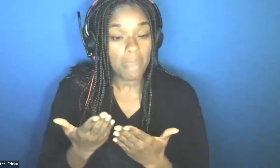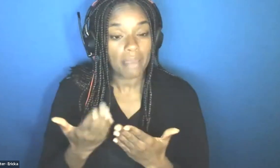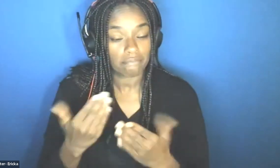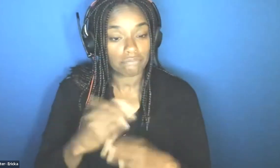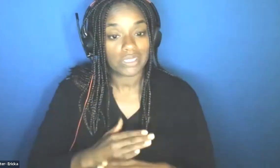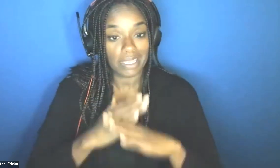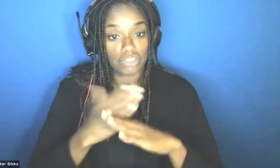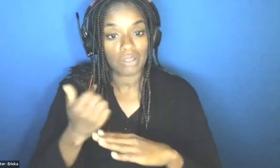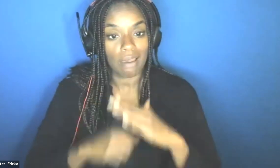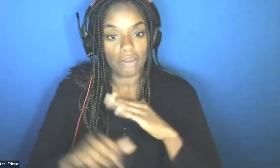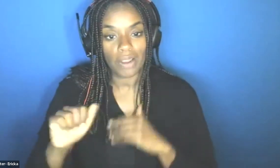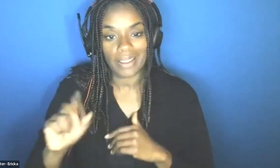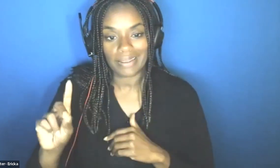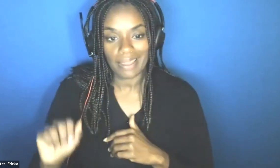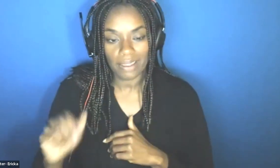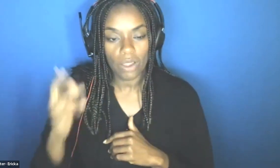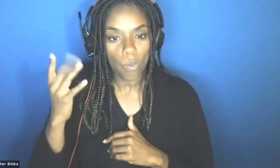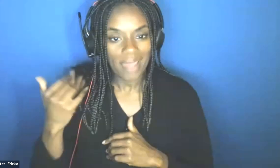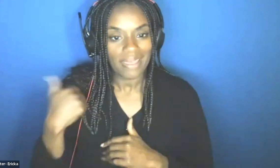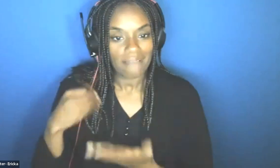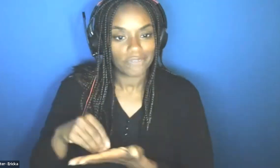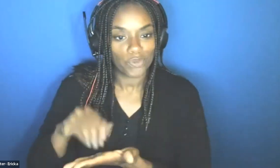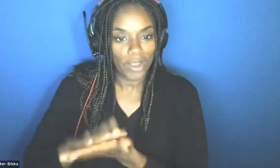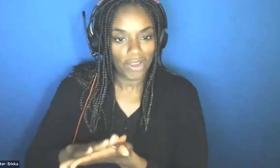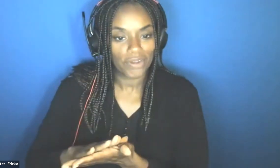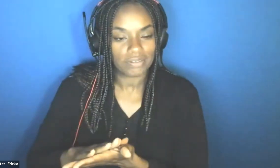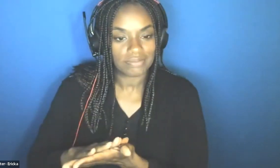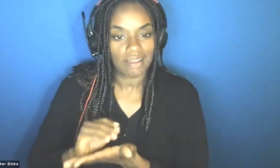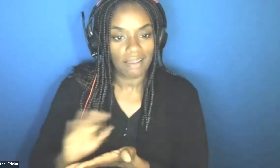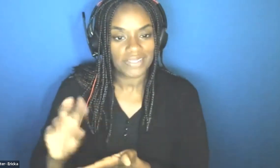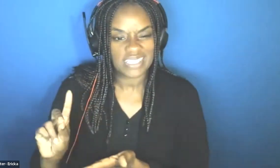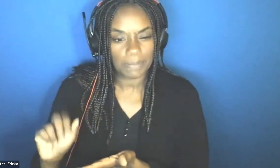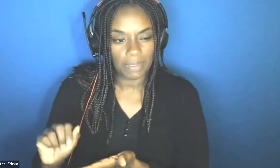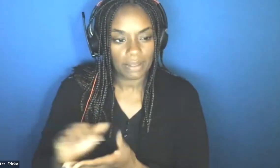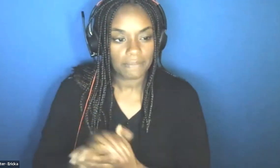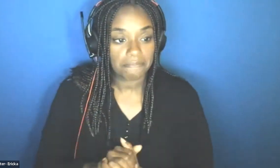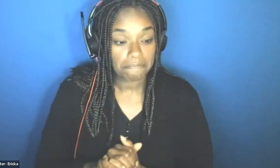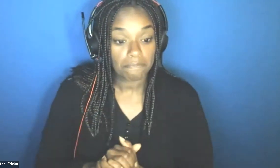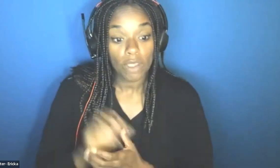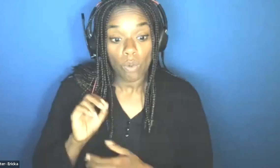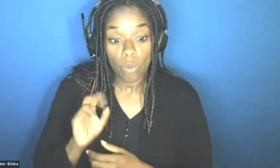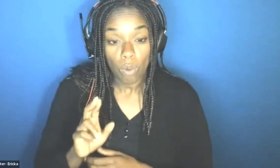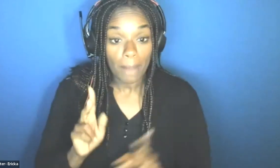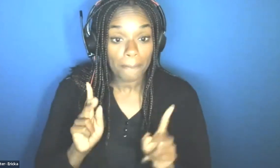So perhaps someone has successfully completed an alcohol or substance abuse recovery program, and they are no longer actively using drugs illegally.